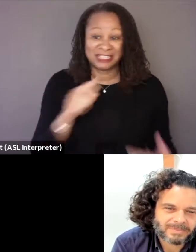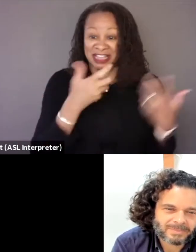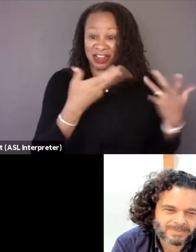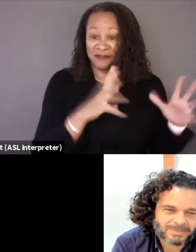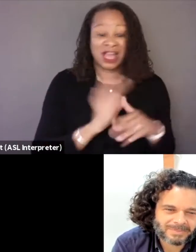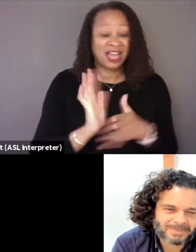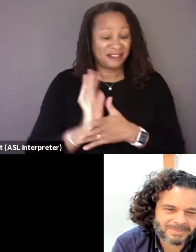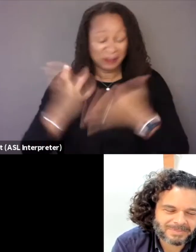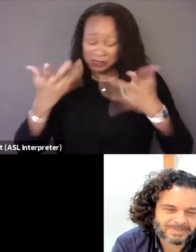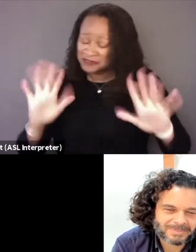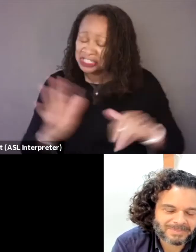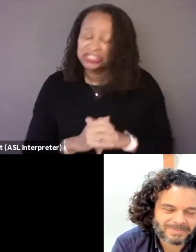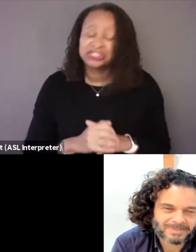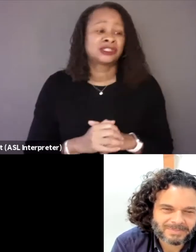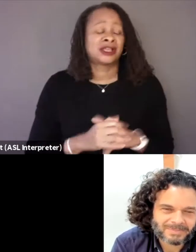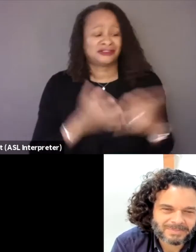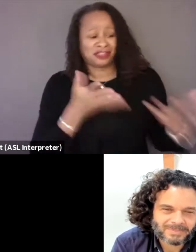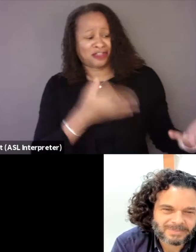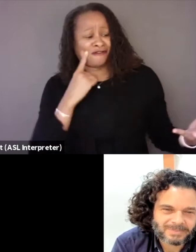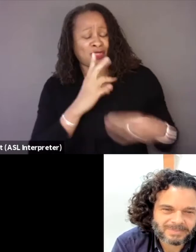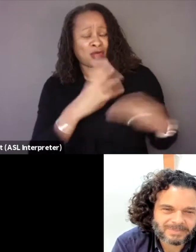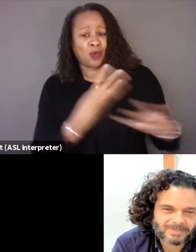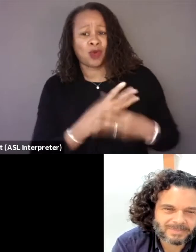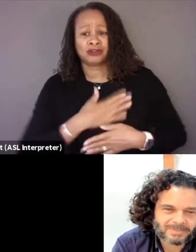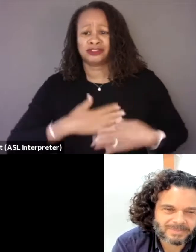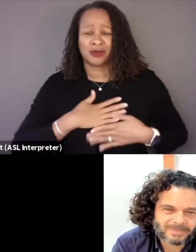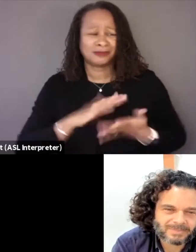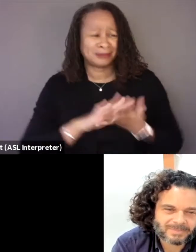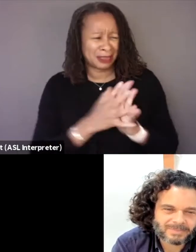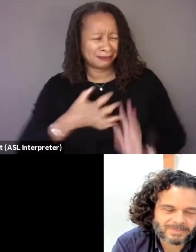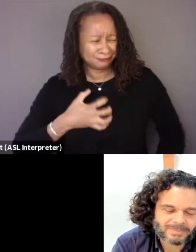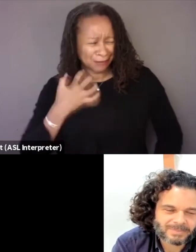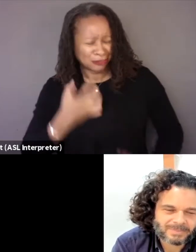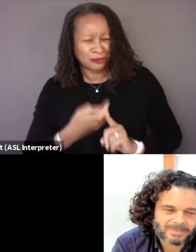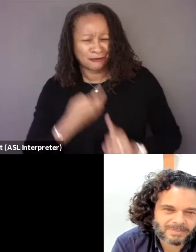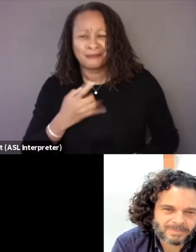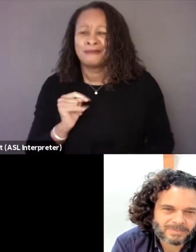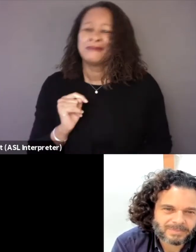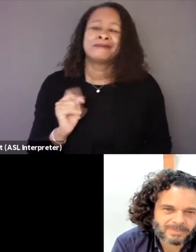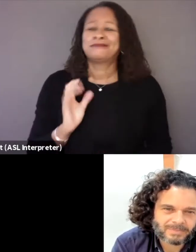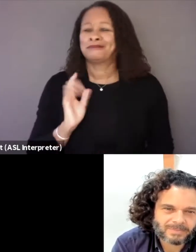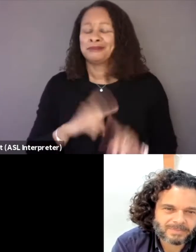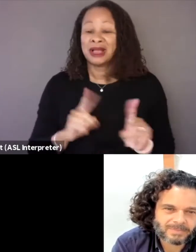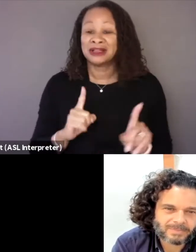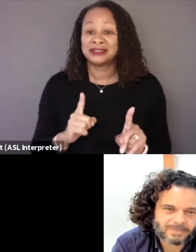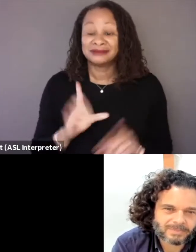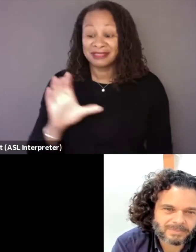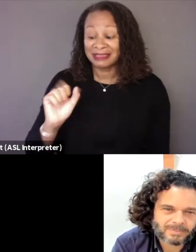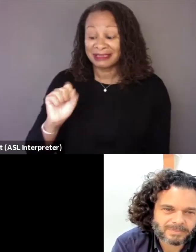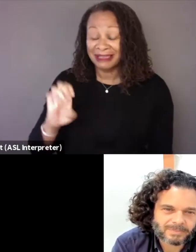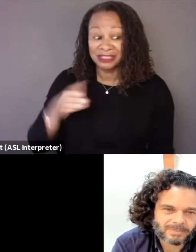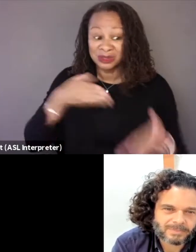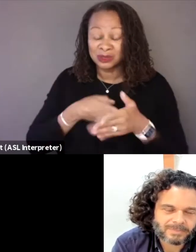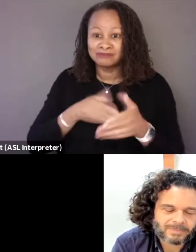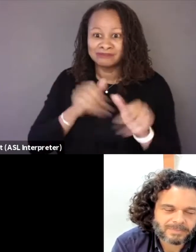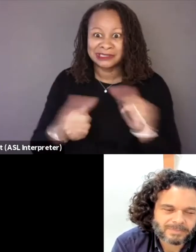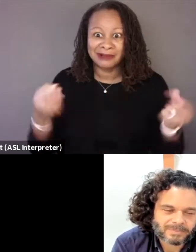It's out there for the world to enjoy and get angry about and learn from, but the case is still going on. So can you just catch us up real fast with,